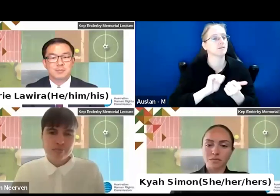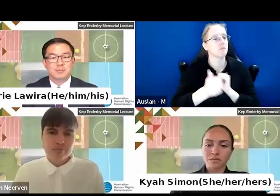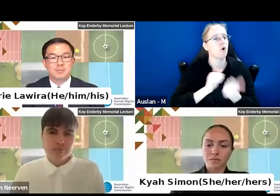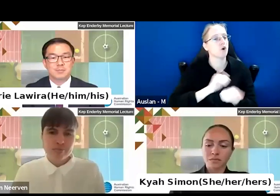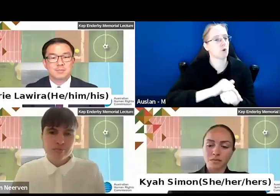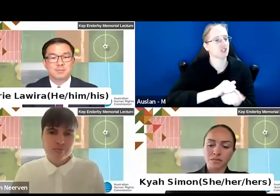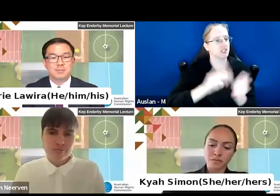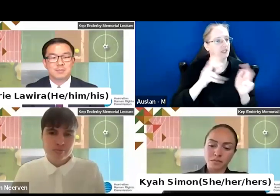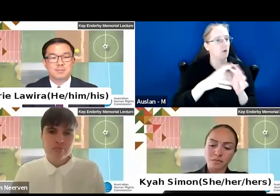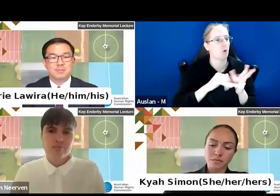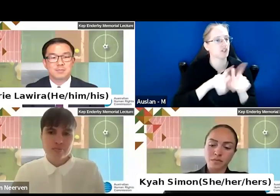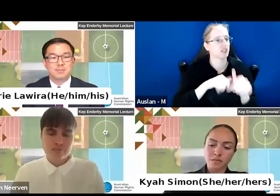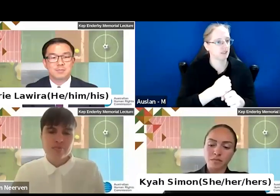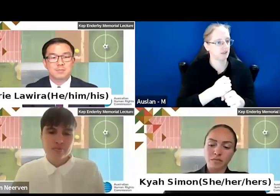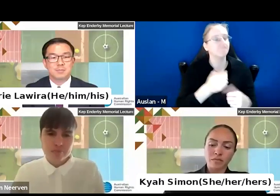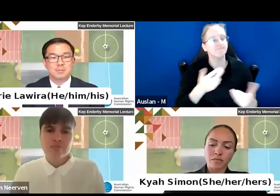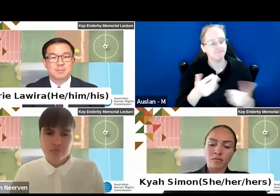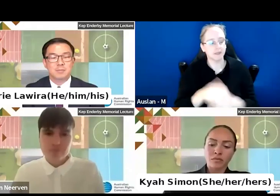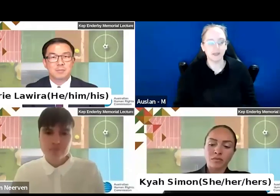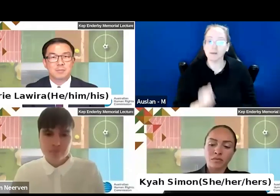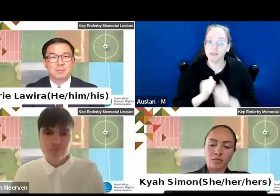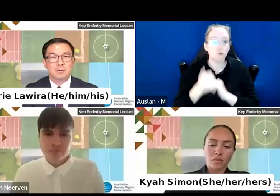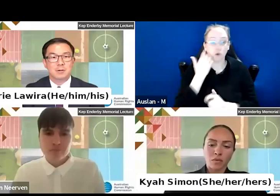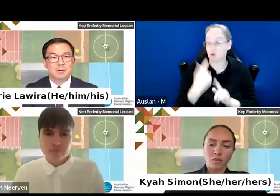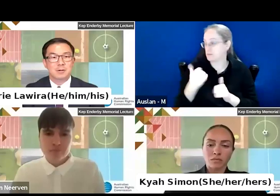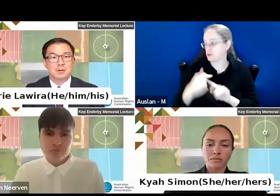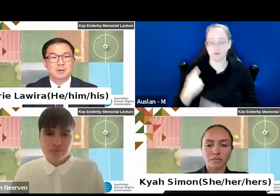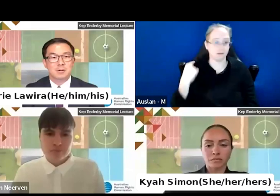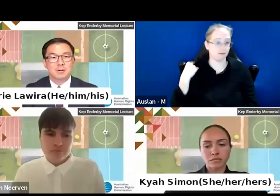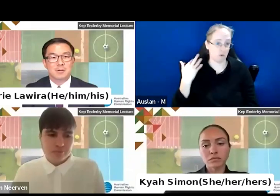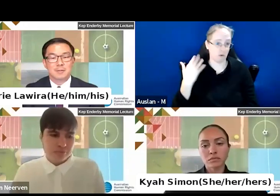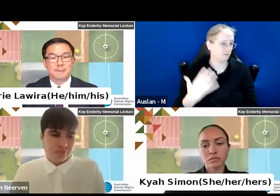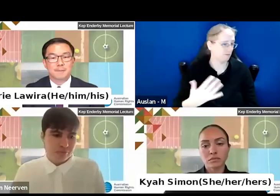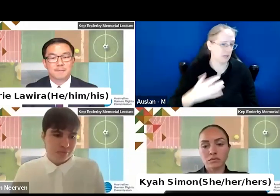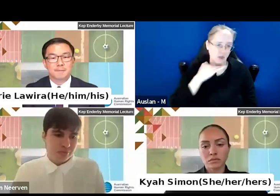been used by centuries by countries to push their own agendas. And I've always said supremacy.